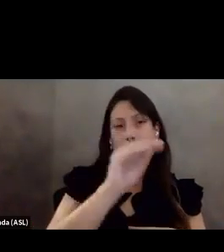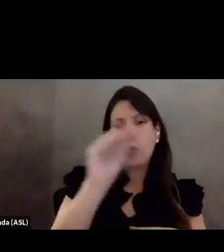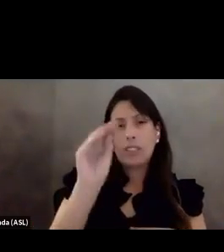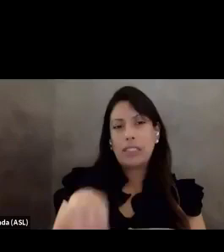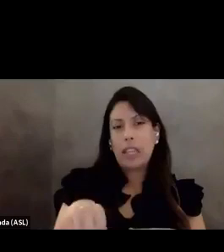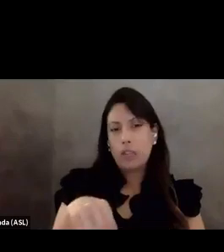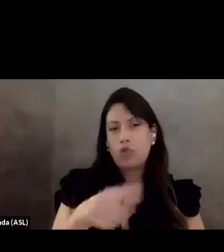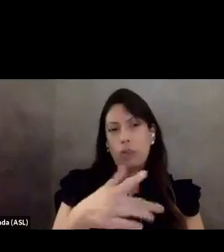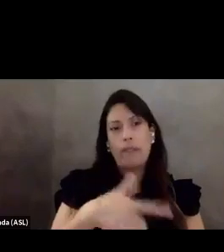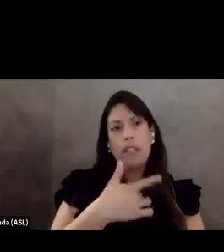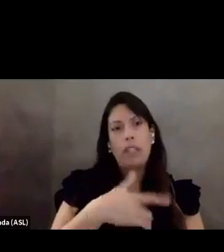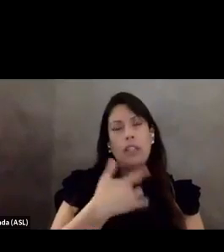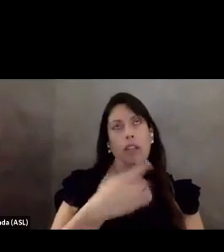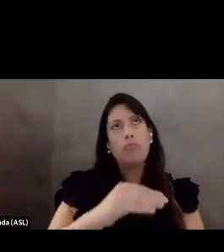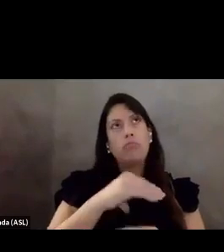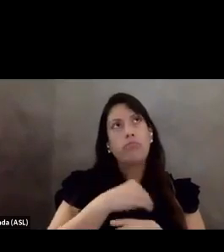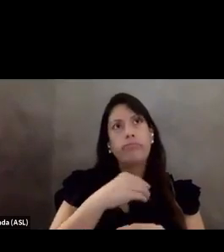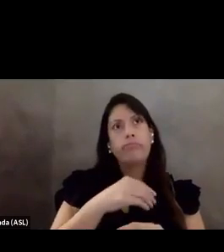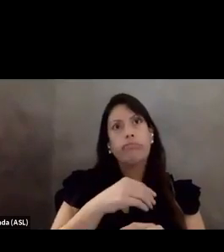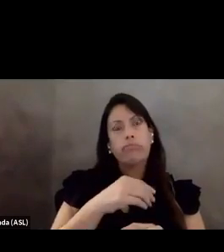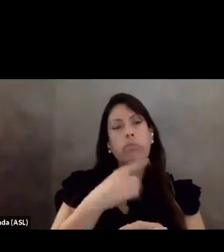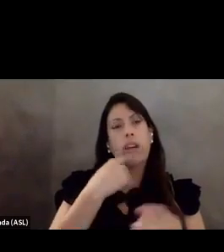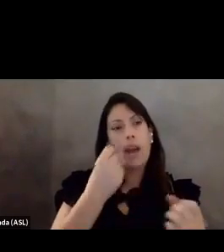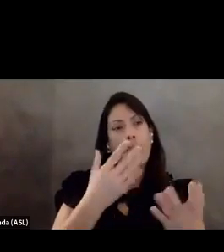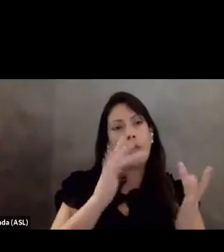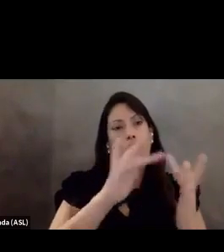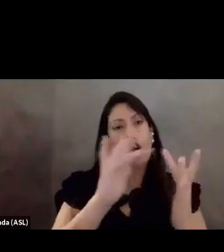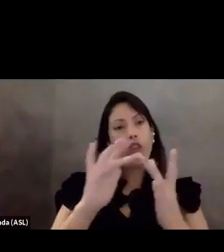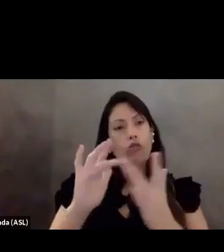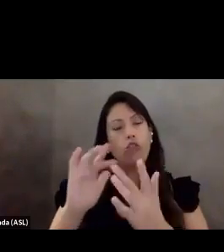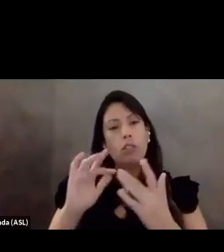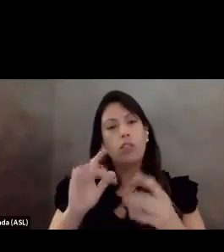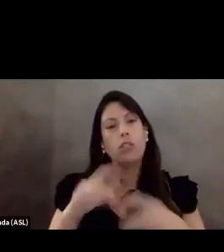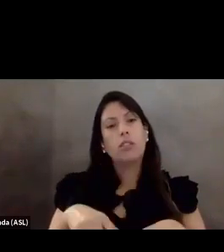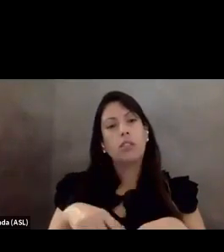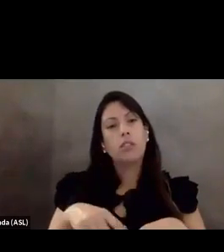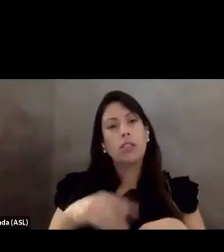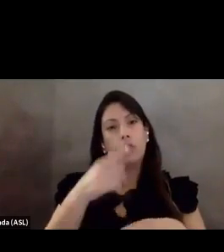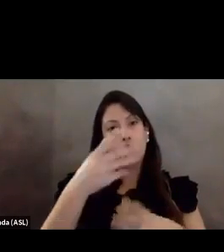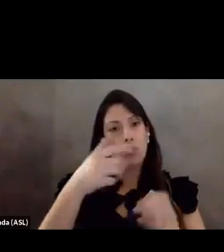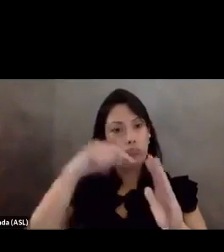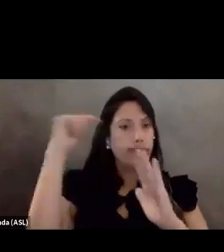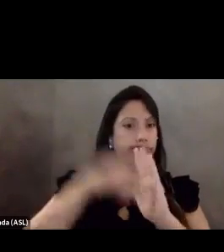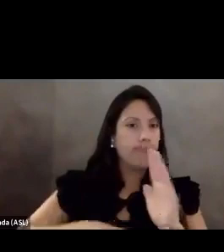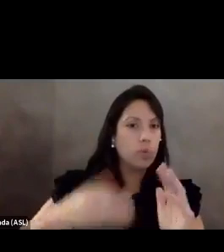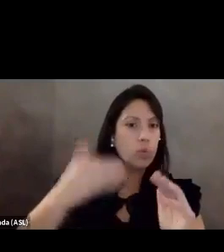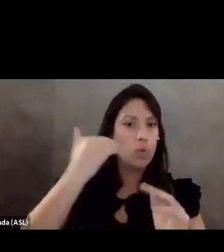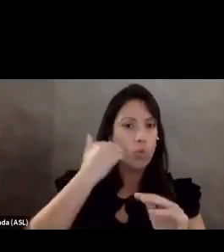appropriate level of contact tracing, the depth of knowledge you want to have?